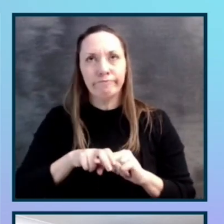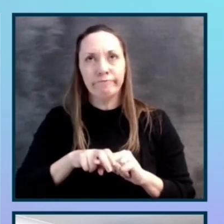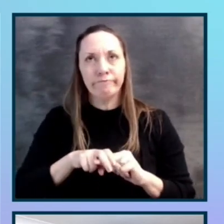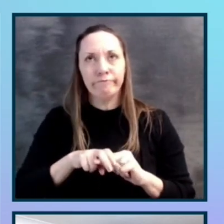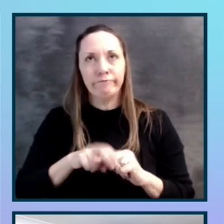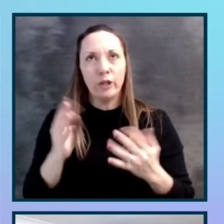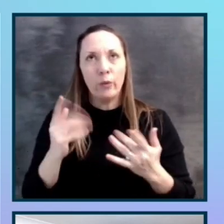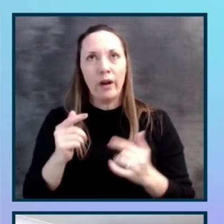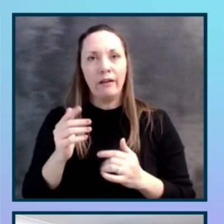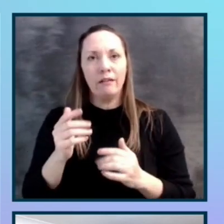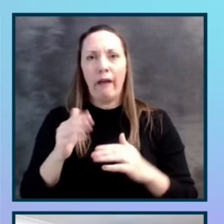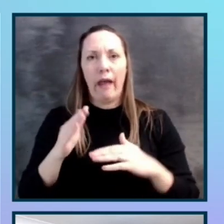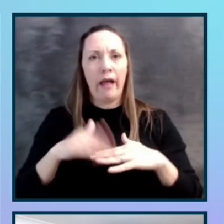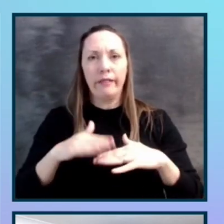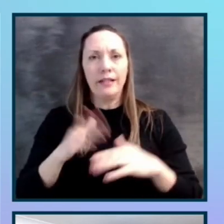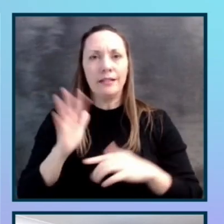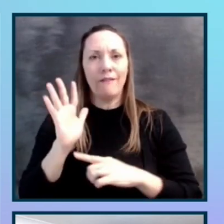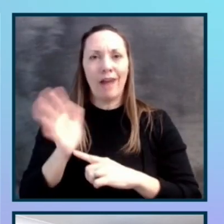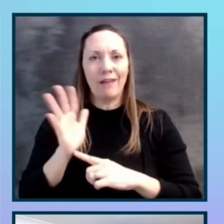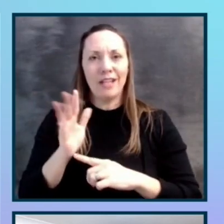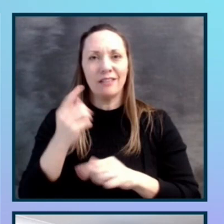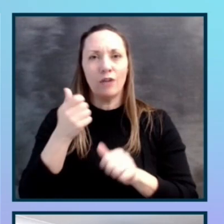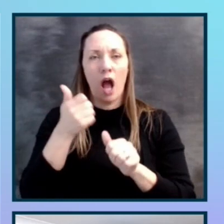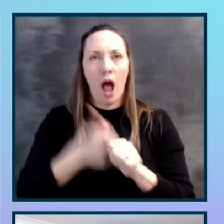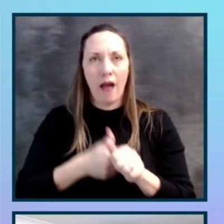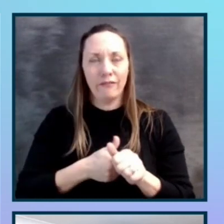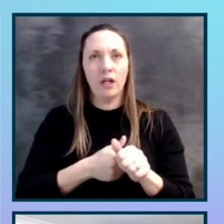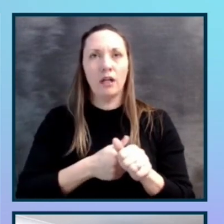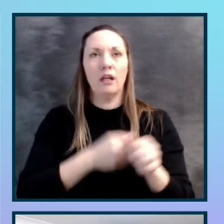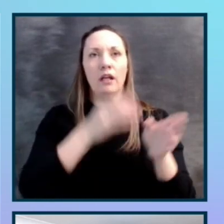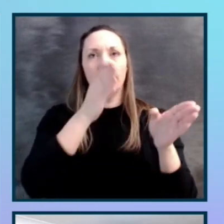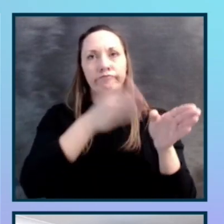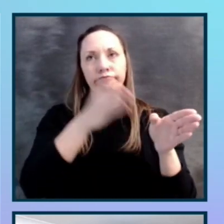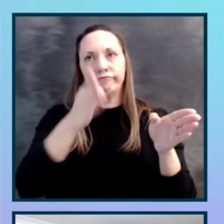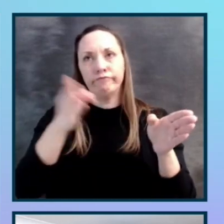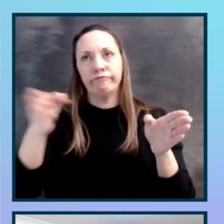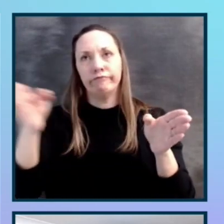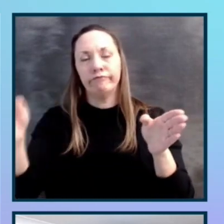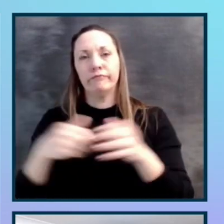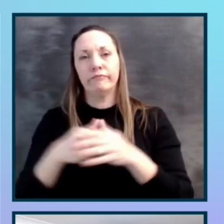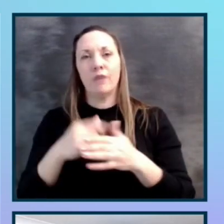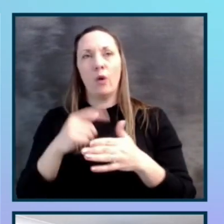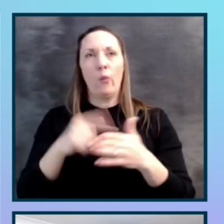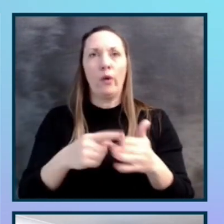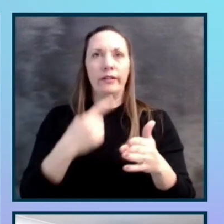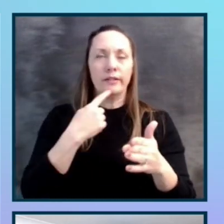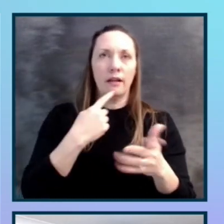every time for every single UI element to read its option. Like it's it what it is and it's values,